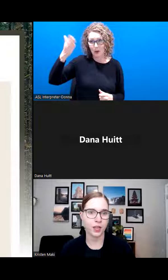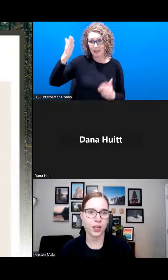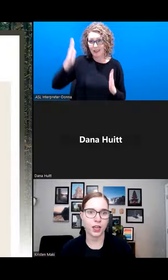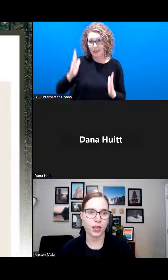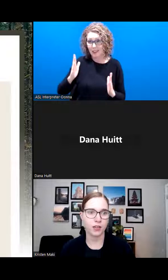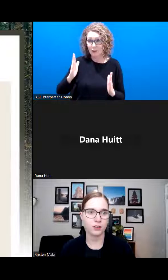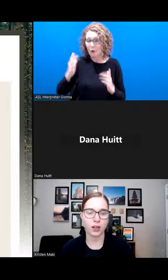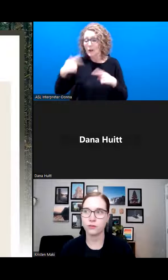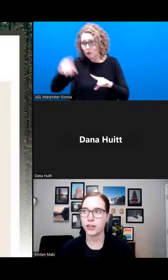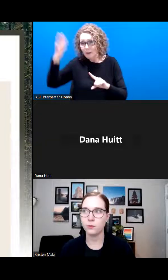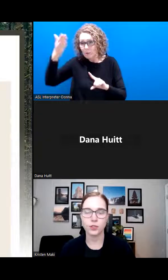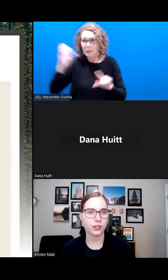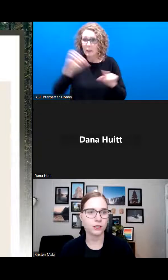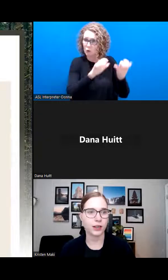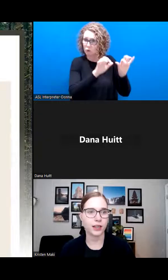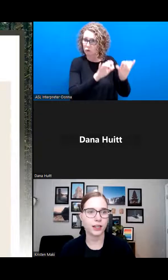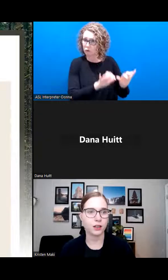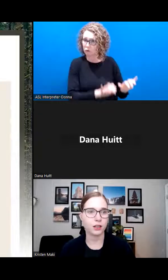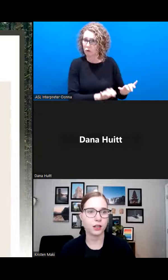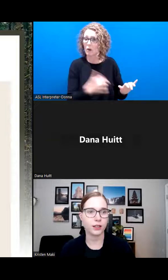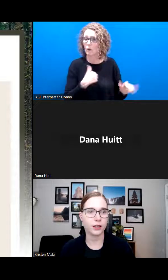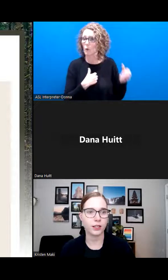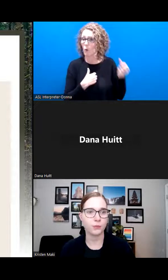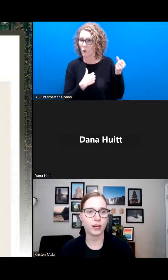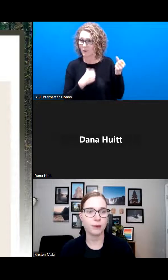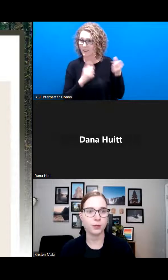answer them once we reach that section of the agenda. We also